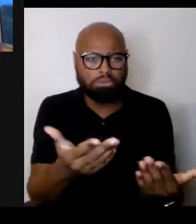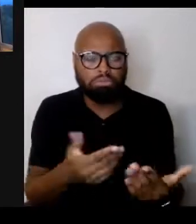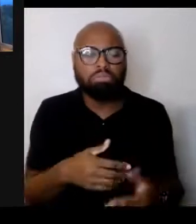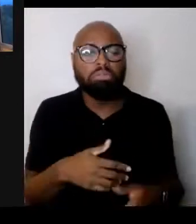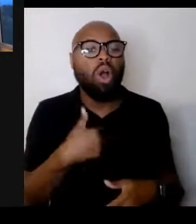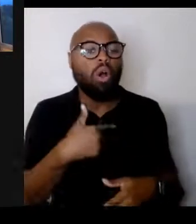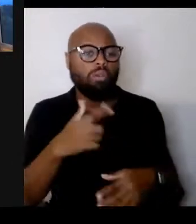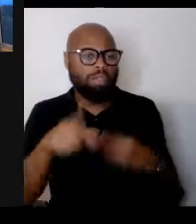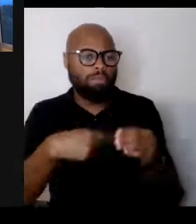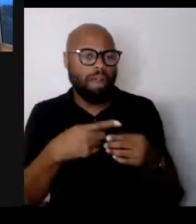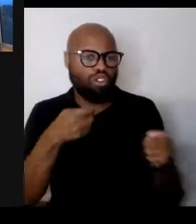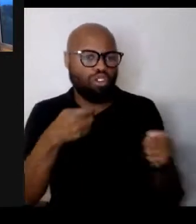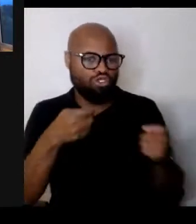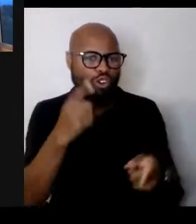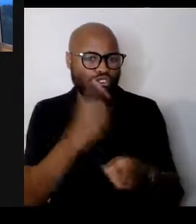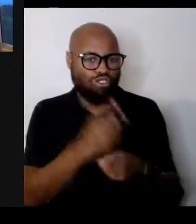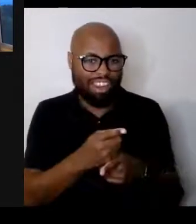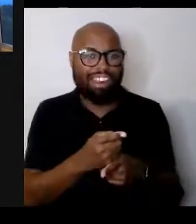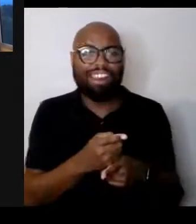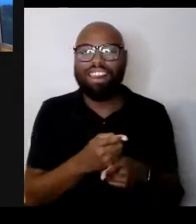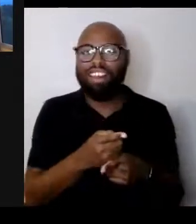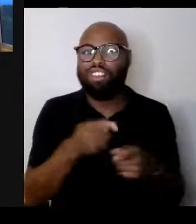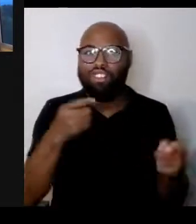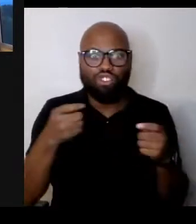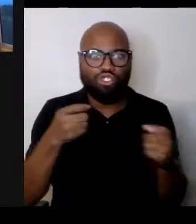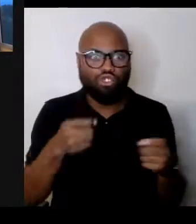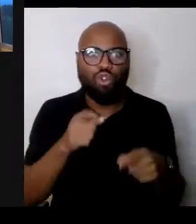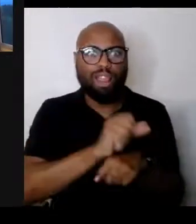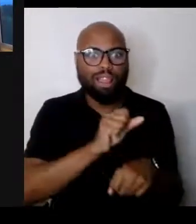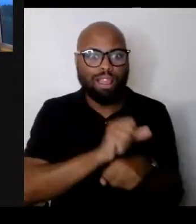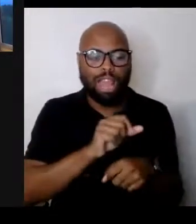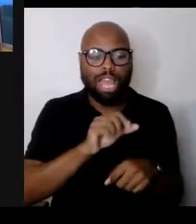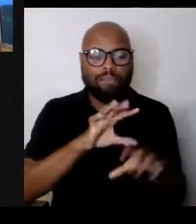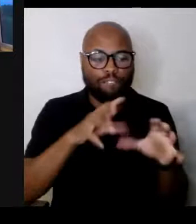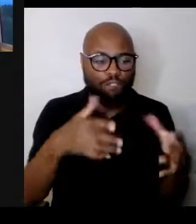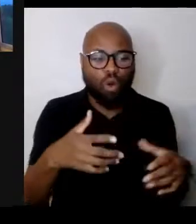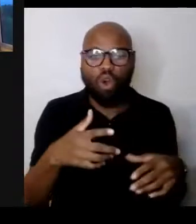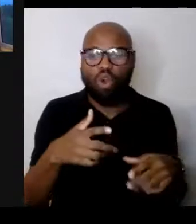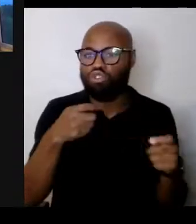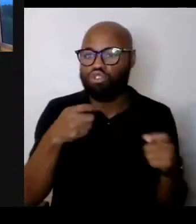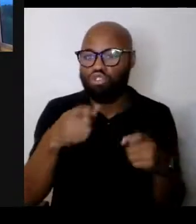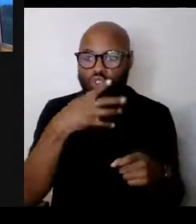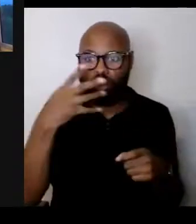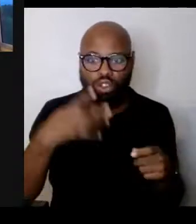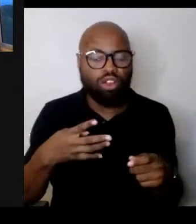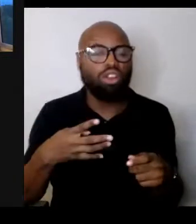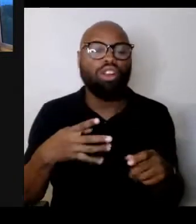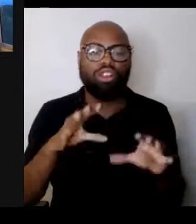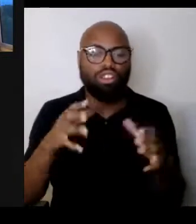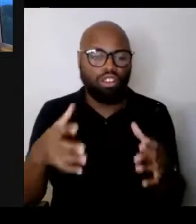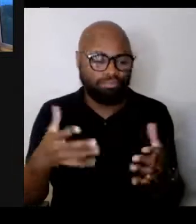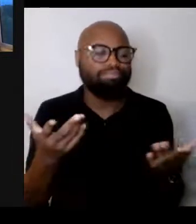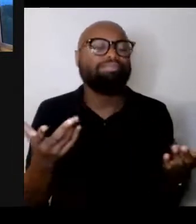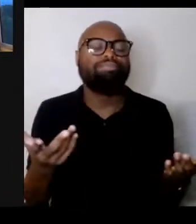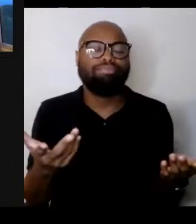they're controlling the labor force. They're controlling immigrants is all about control and we are allowing them to do that, I will stop.